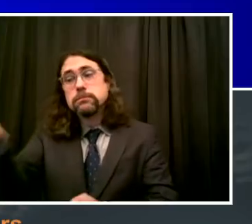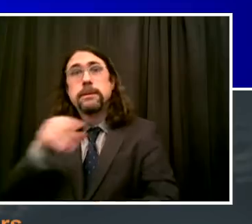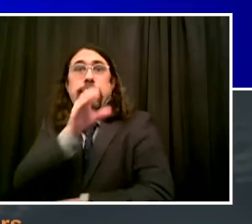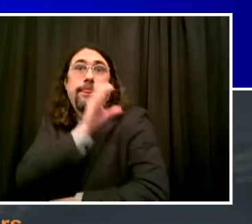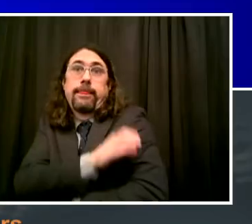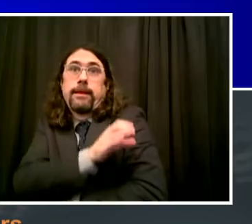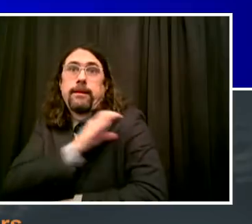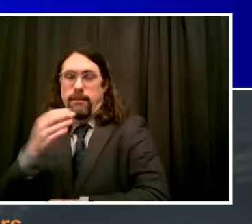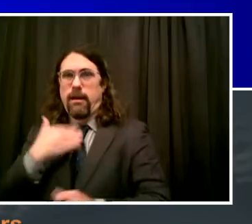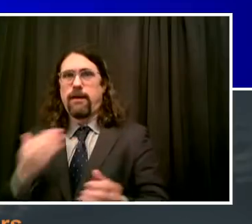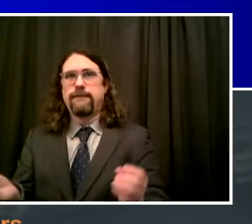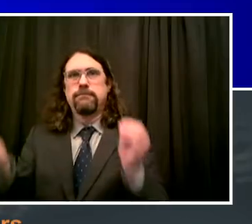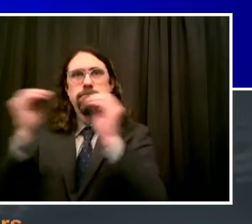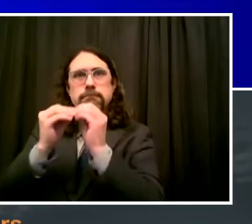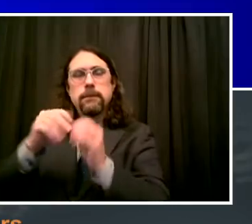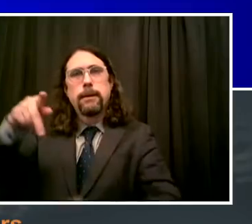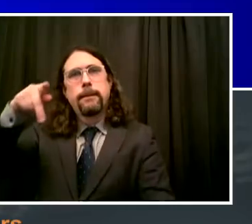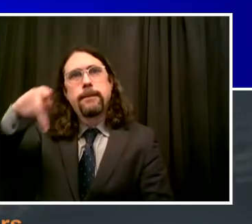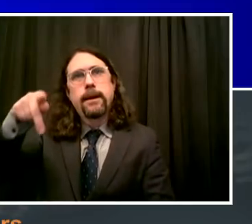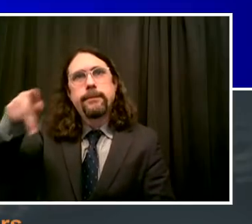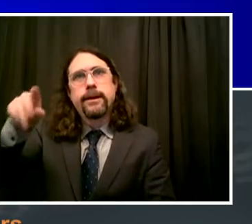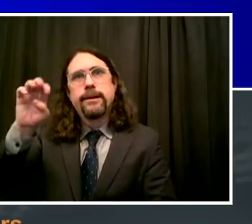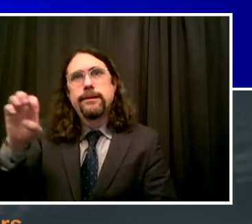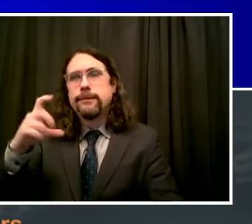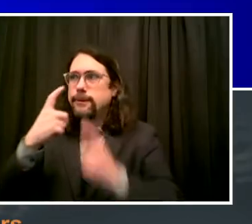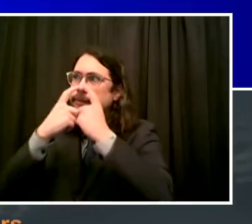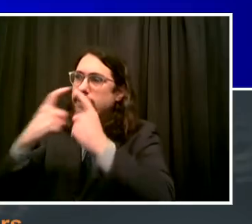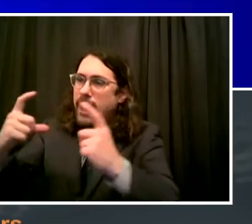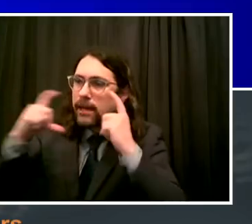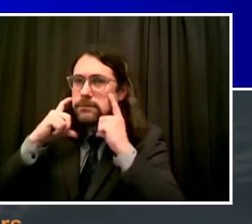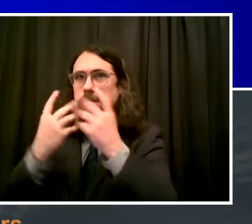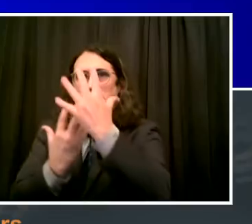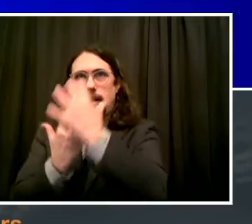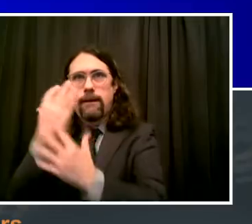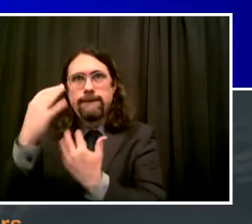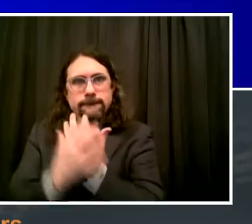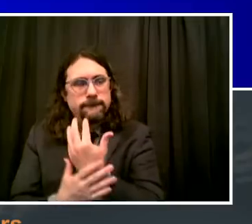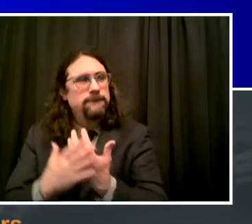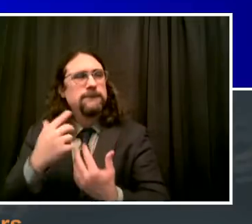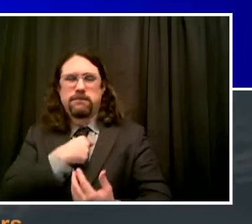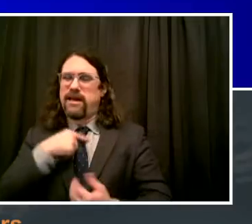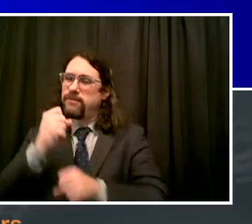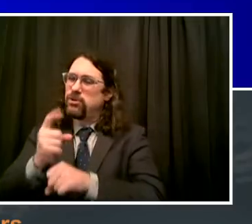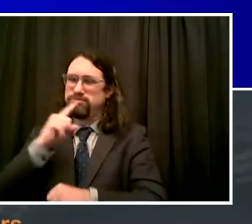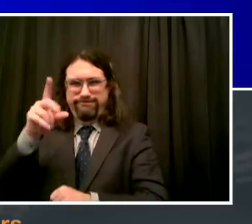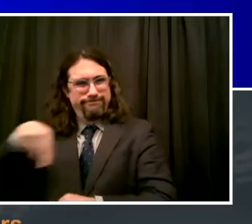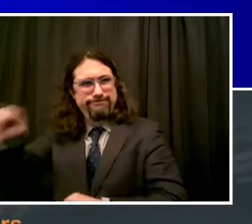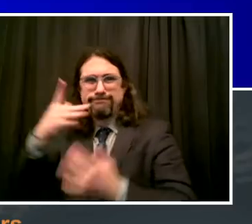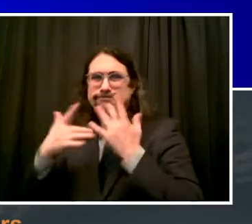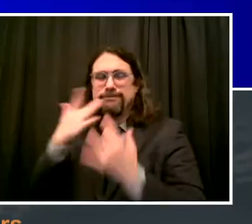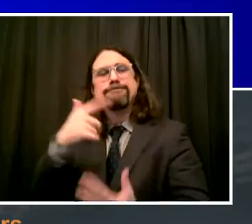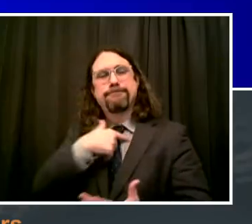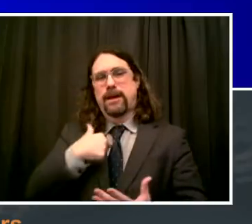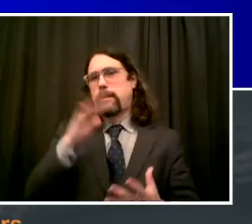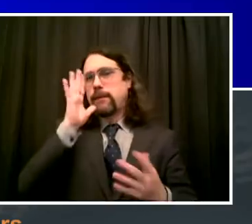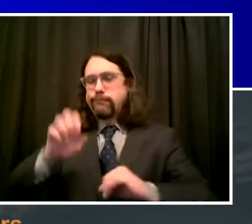EQUIPMENT. S WOE'RE GOING TO MAKE SURT THROH SOM OU'TDHE K, COT LIIPEF K IT. WE'RE GOING TO